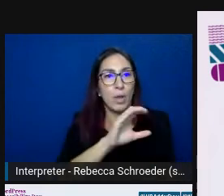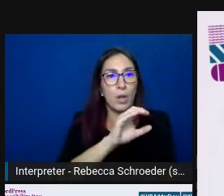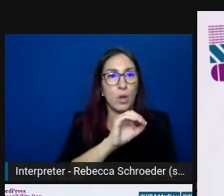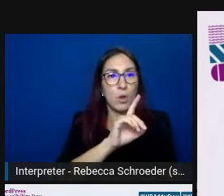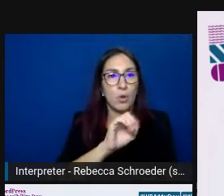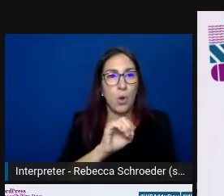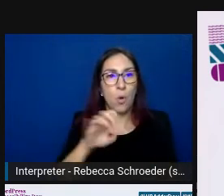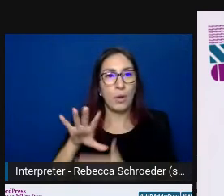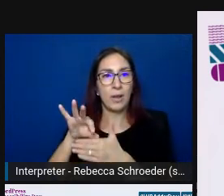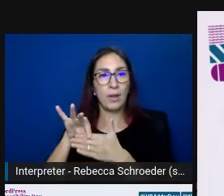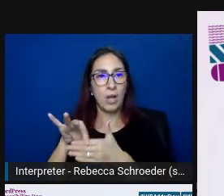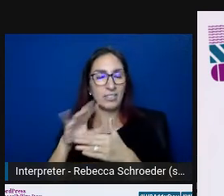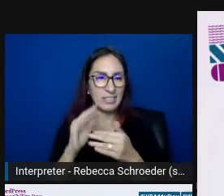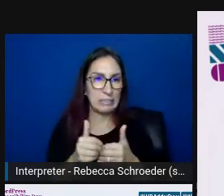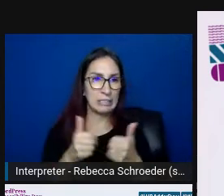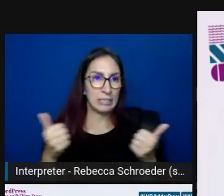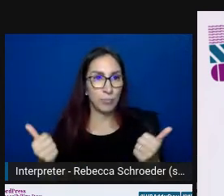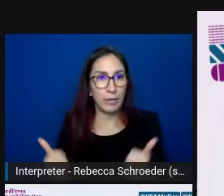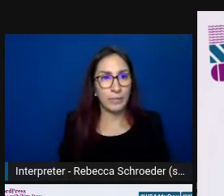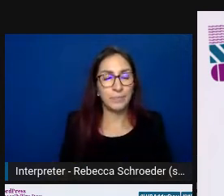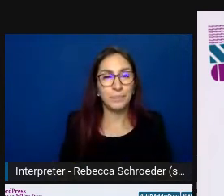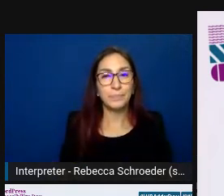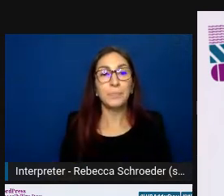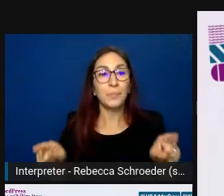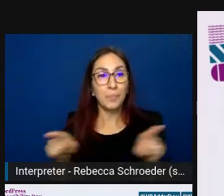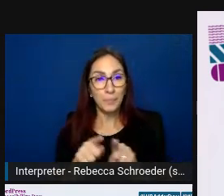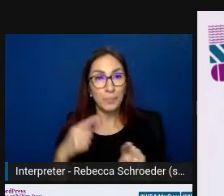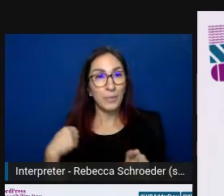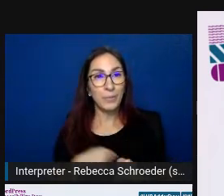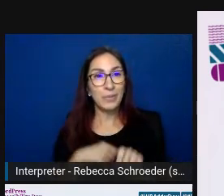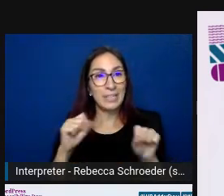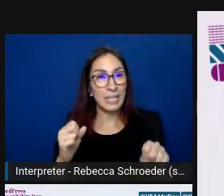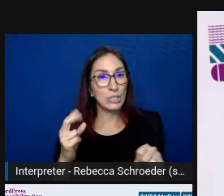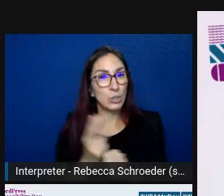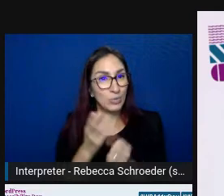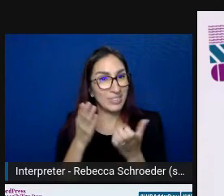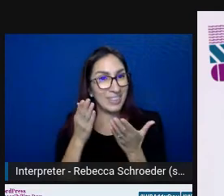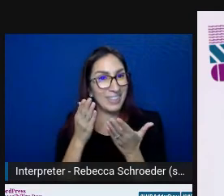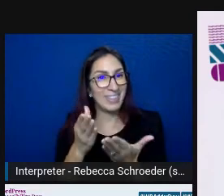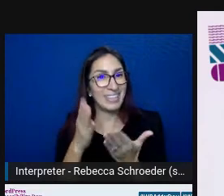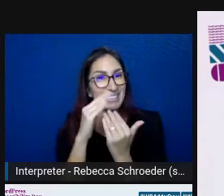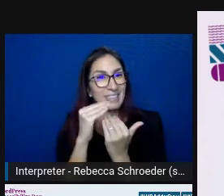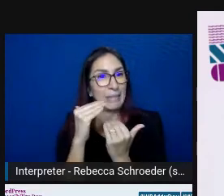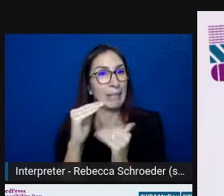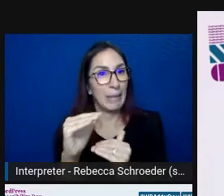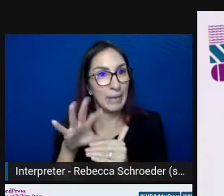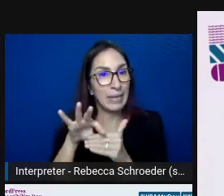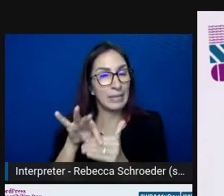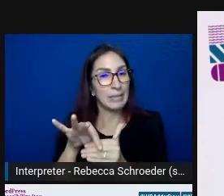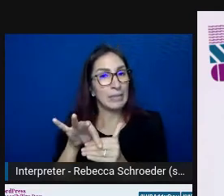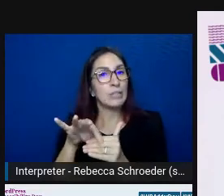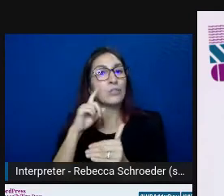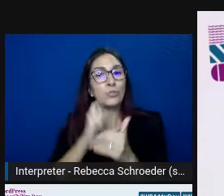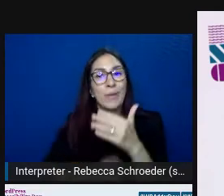We can also use this to add functionality automatically